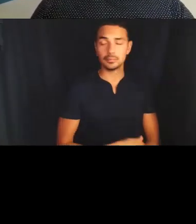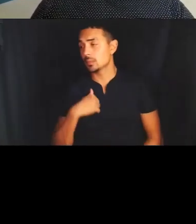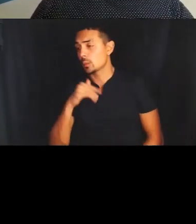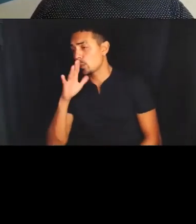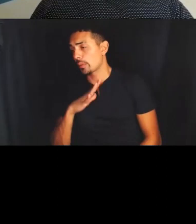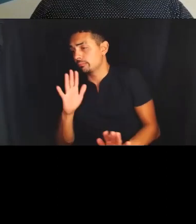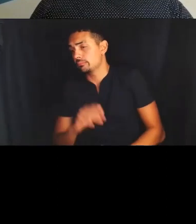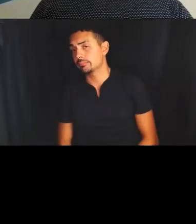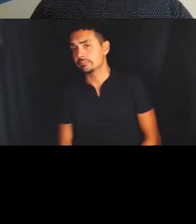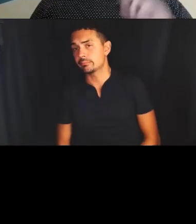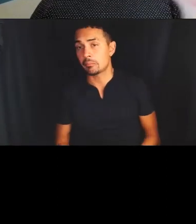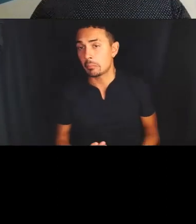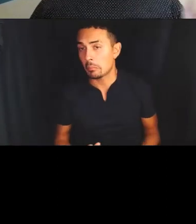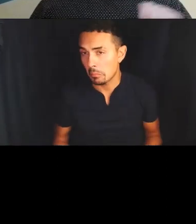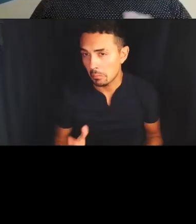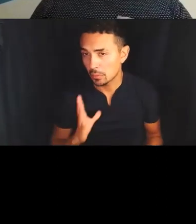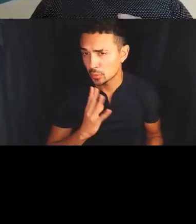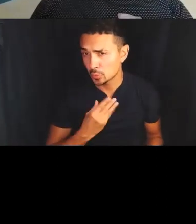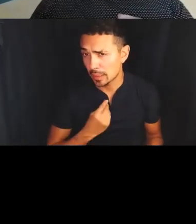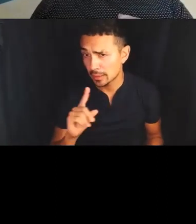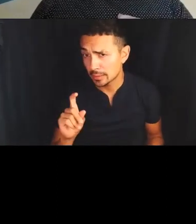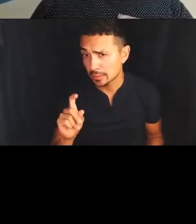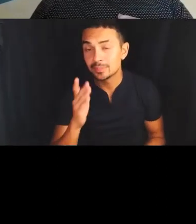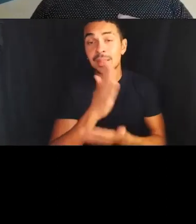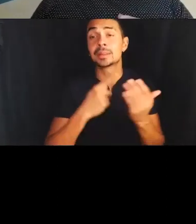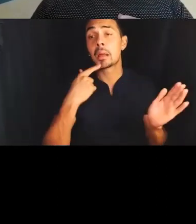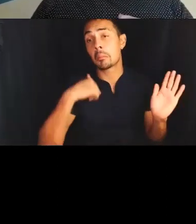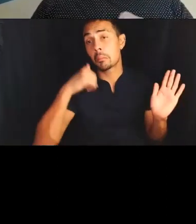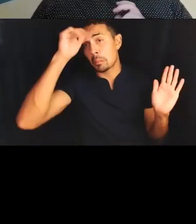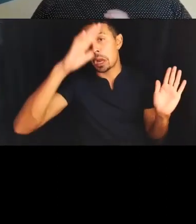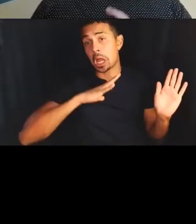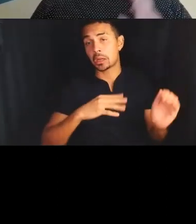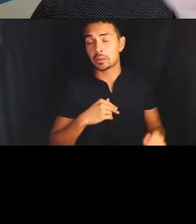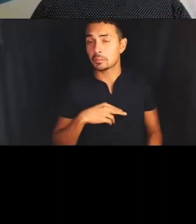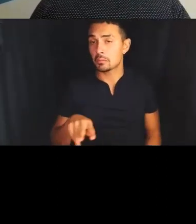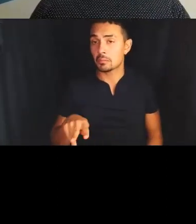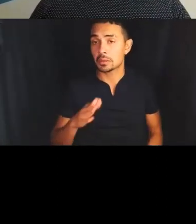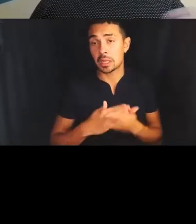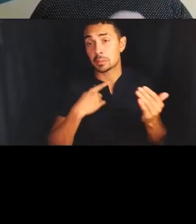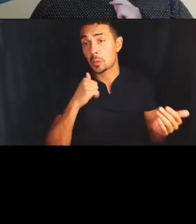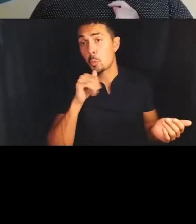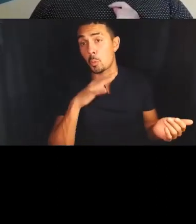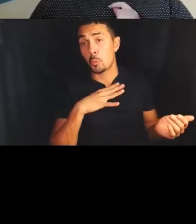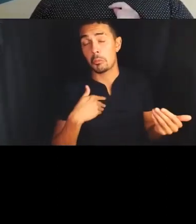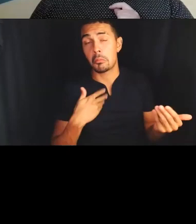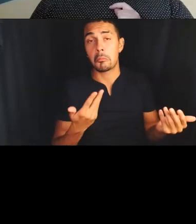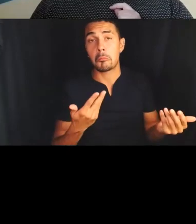So we had a few that said they were male. Most said they were female woman, queer woman,